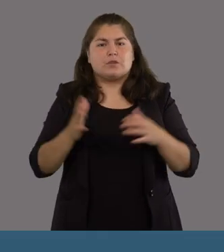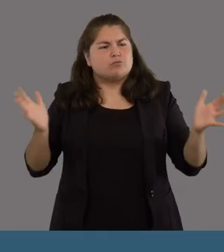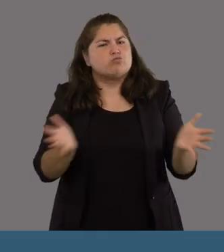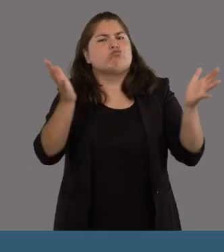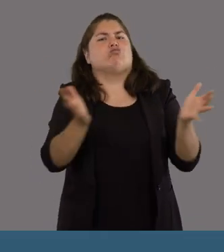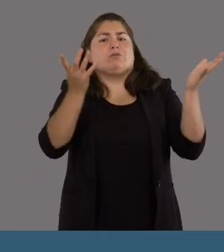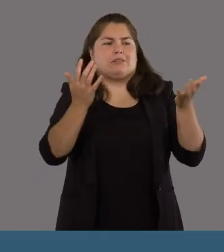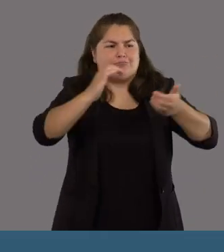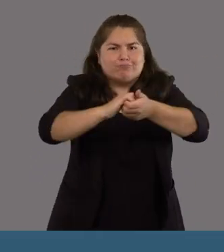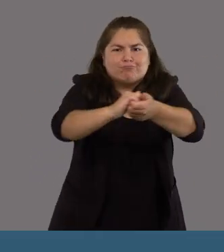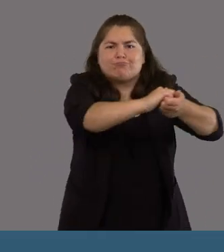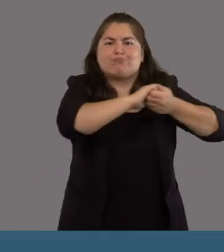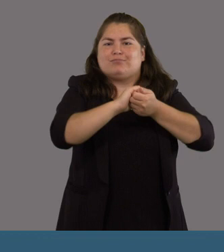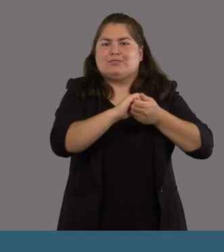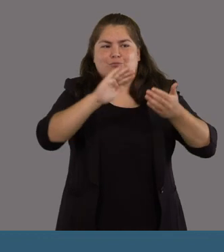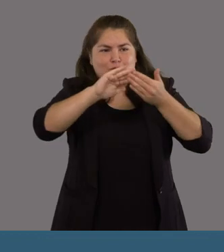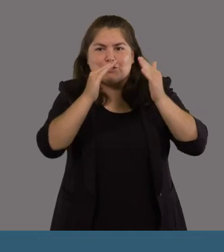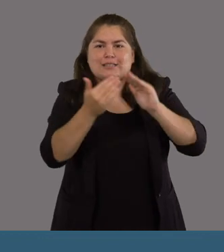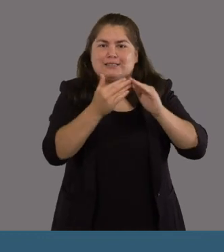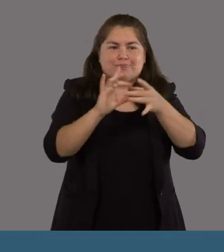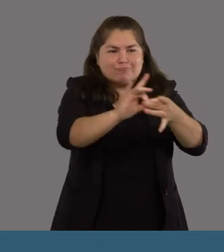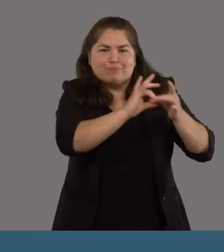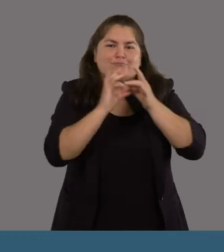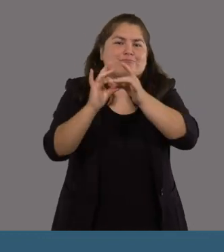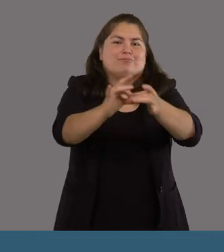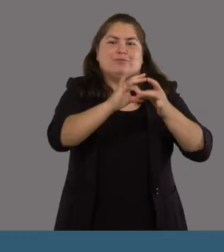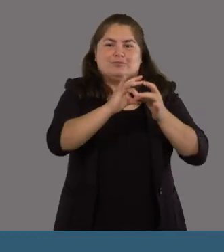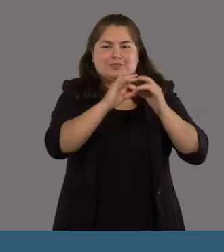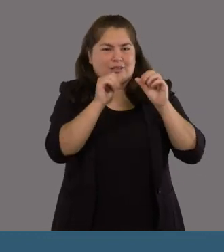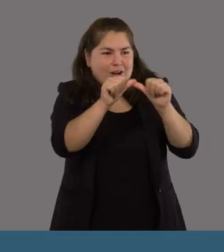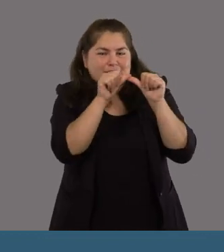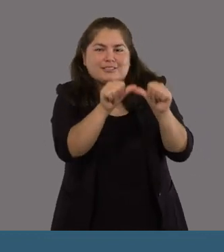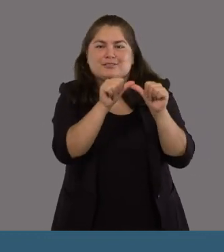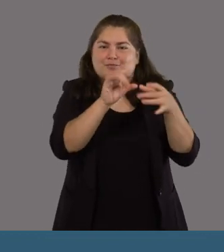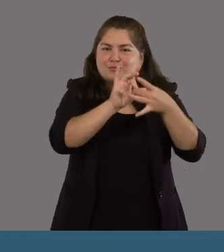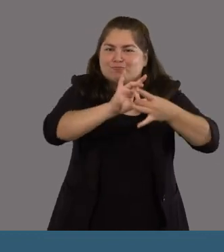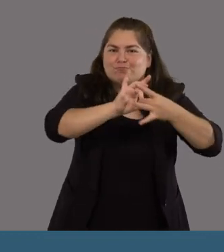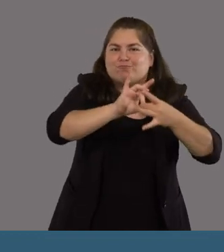To promote collaboration, community connections and ongoing relationship building,